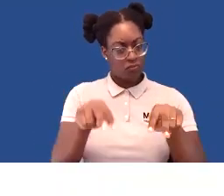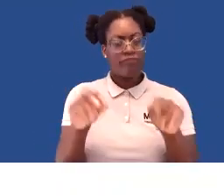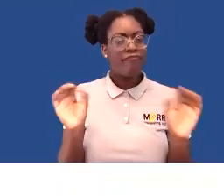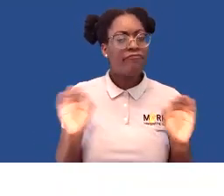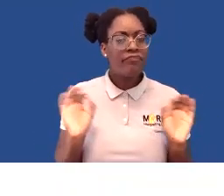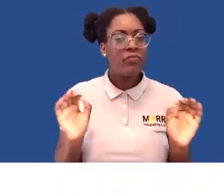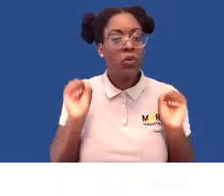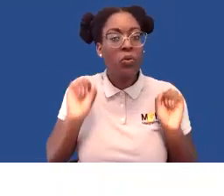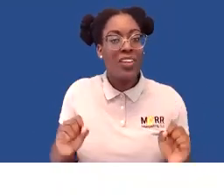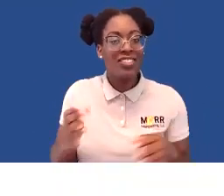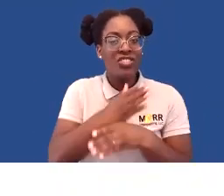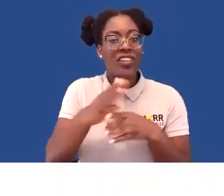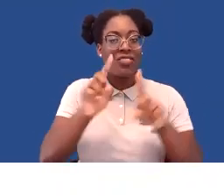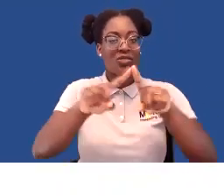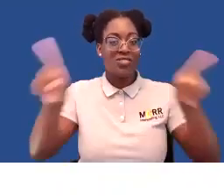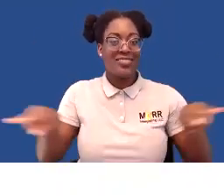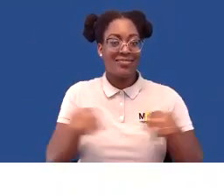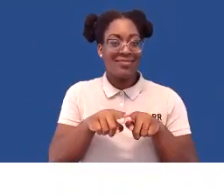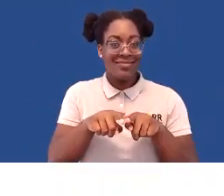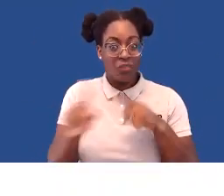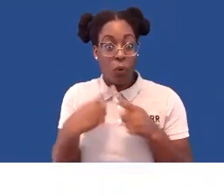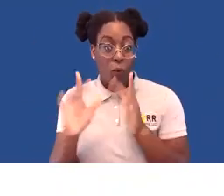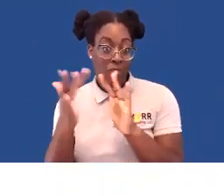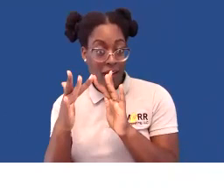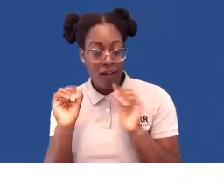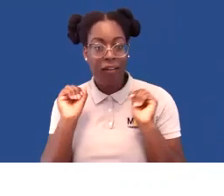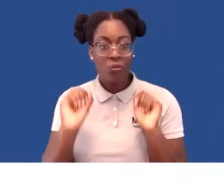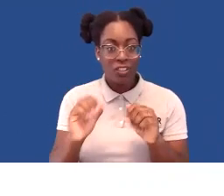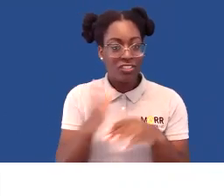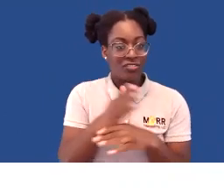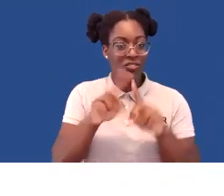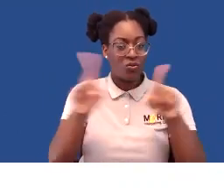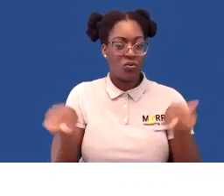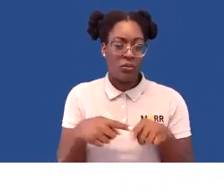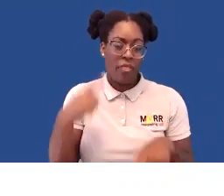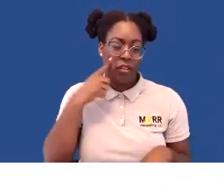And I think that's an extremely important part of synchronous online tutoring as well.